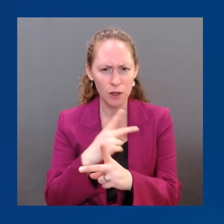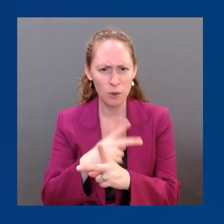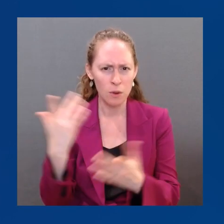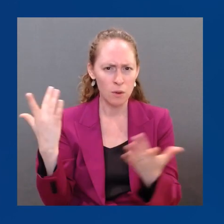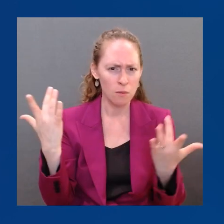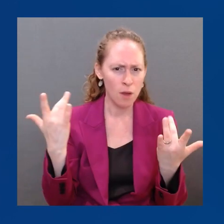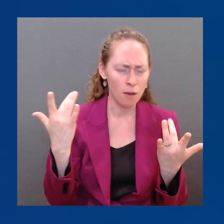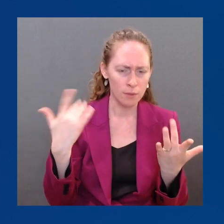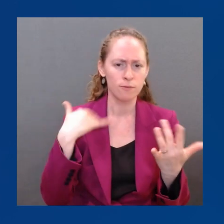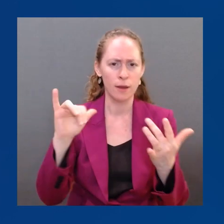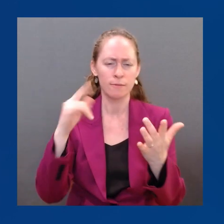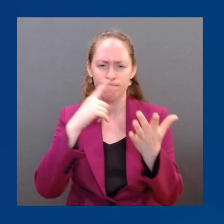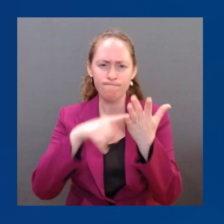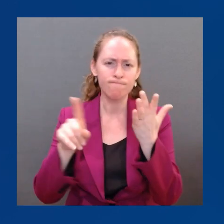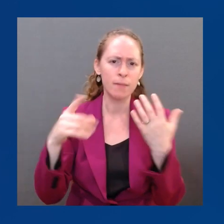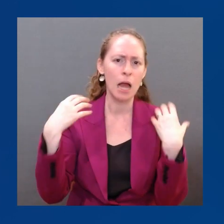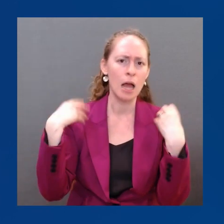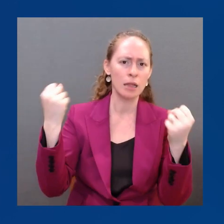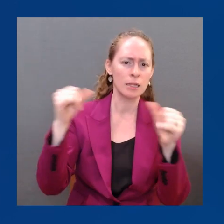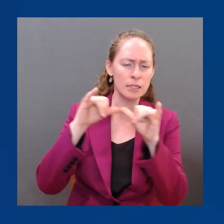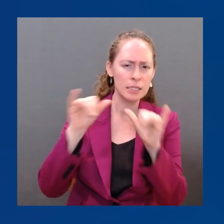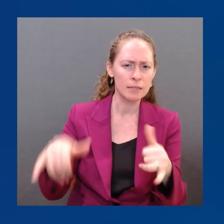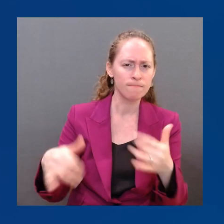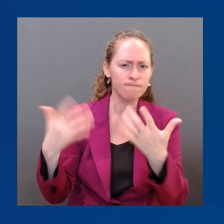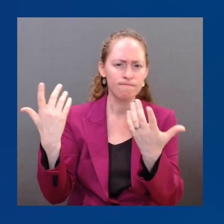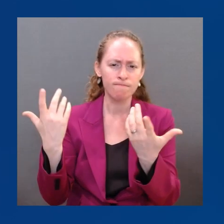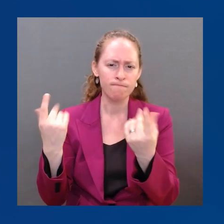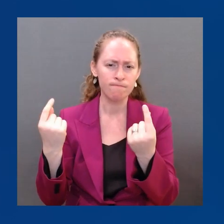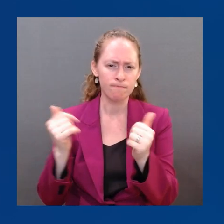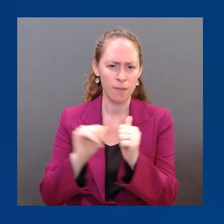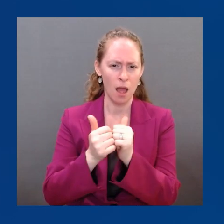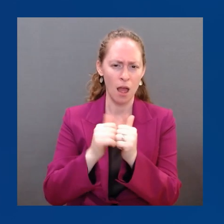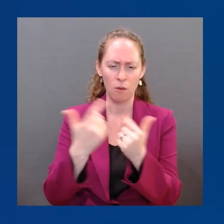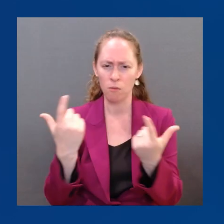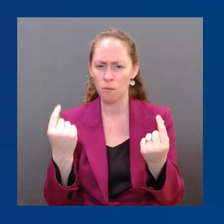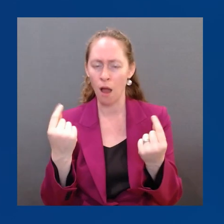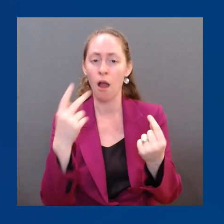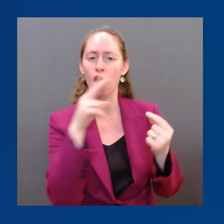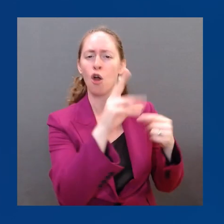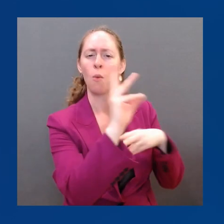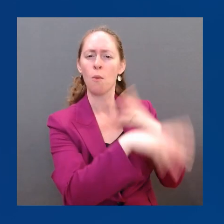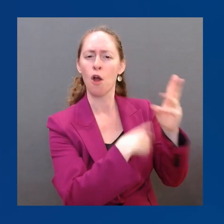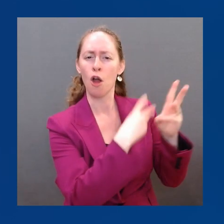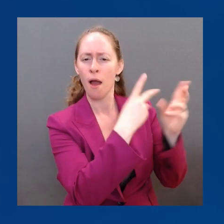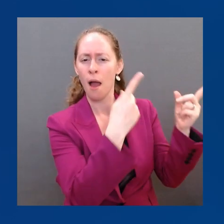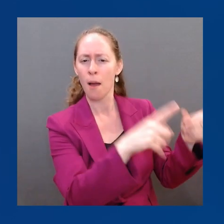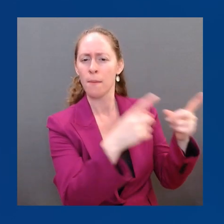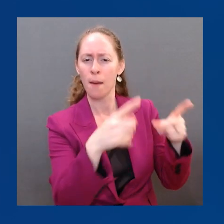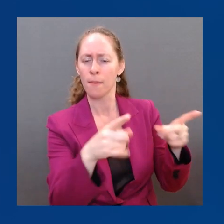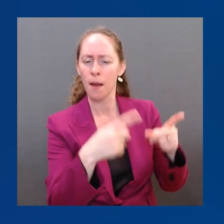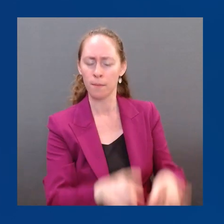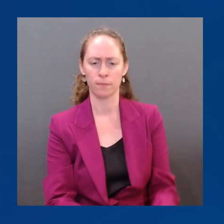But if you think about it: If you have, you know, 20,000 people getting Paxlovid every day, that would mean that about -- even if it was only still 2 percent,